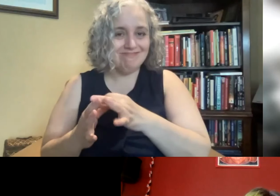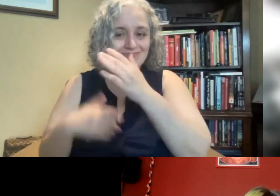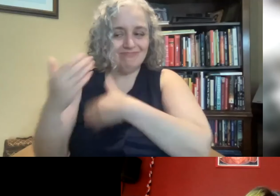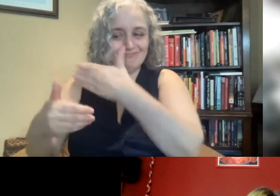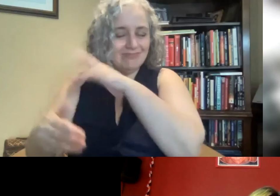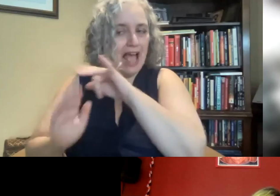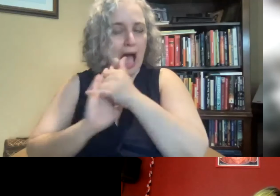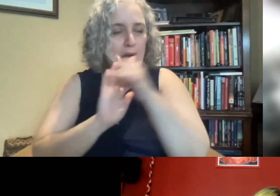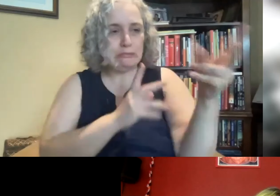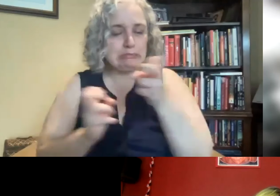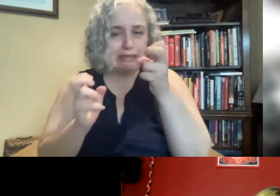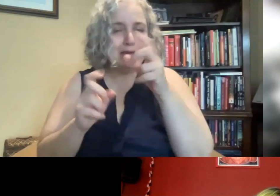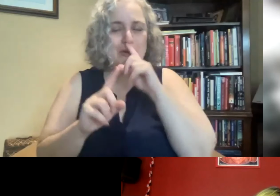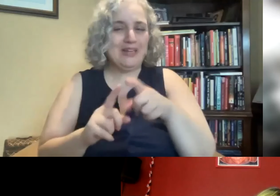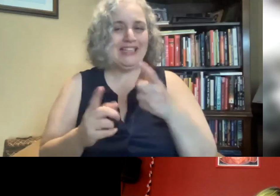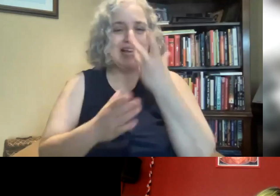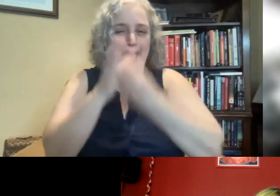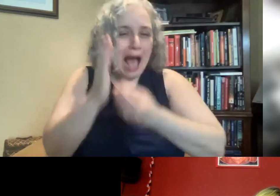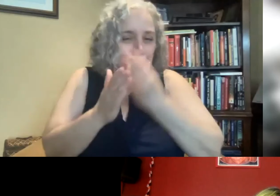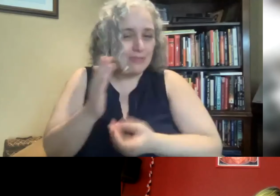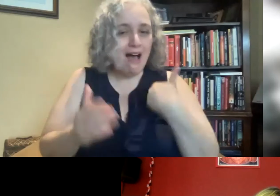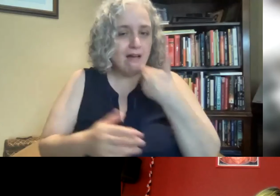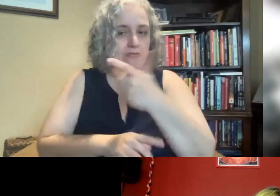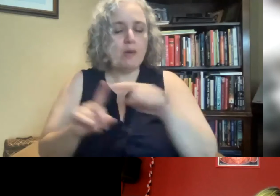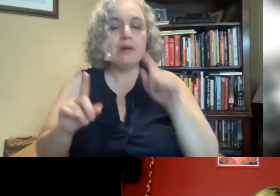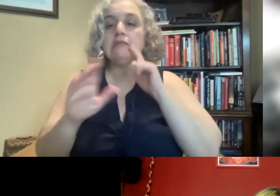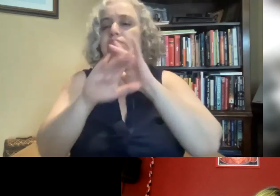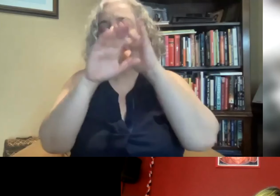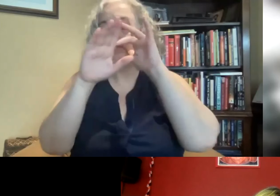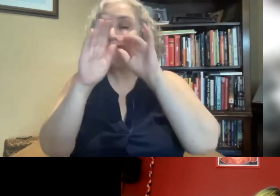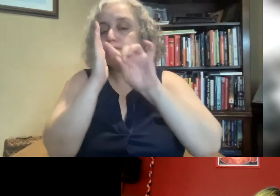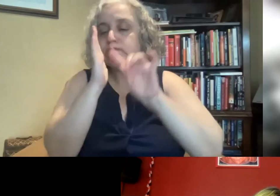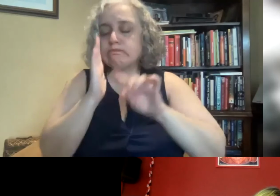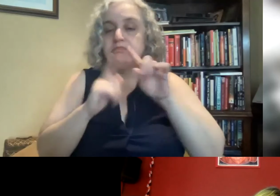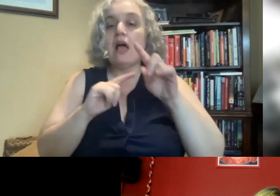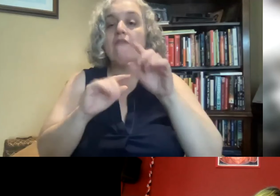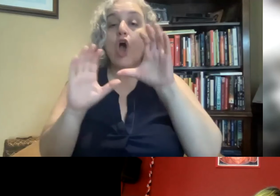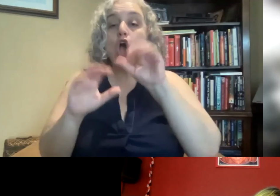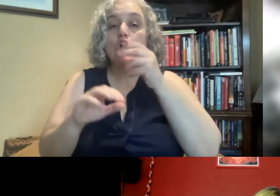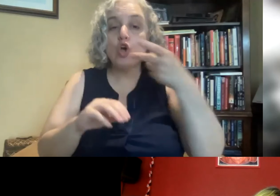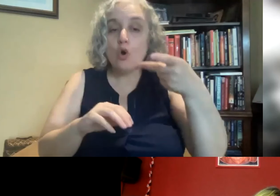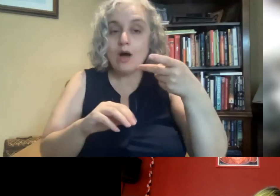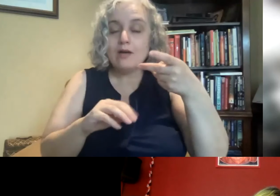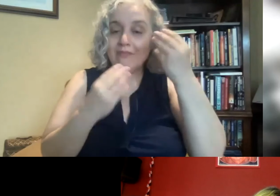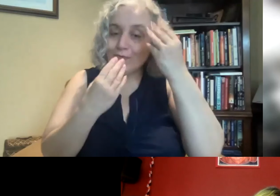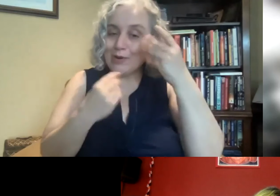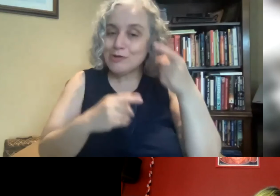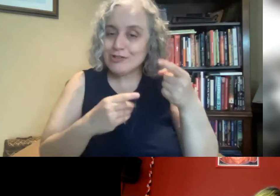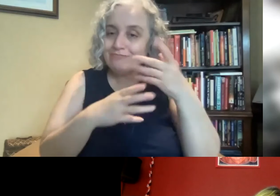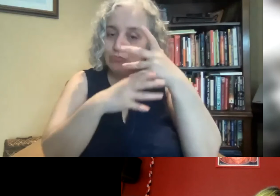We've been exploring the creation of co-operative data trusts where the people that